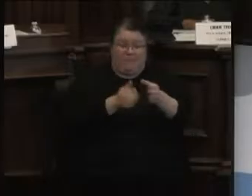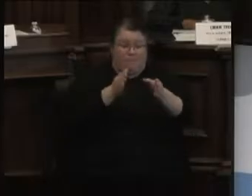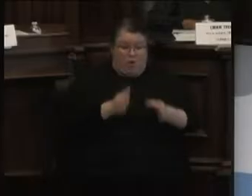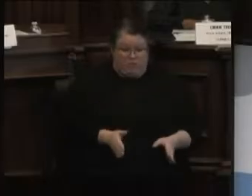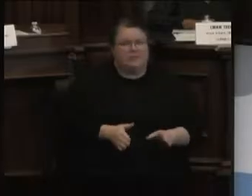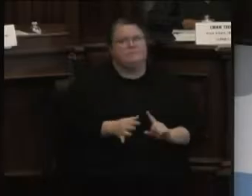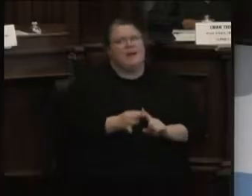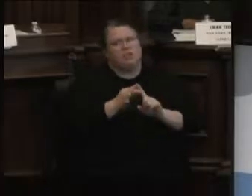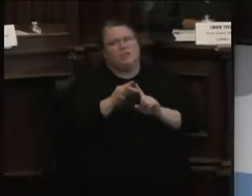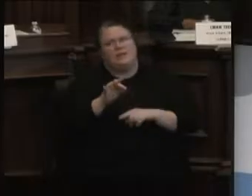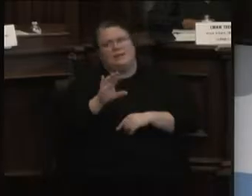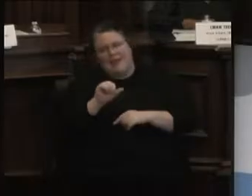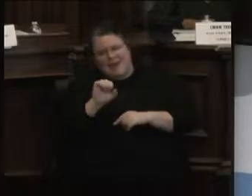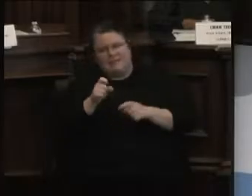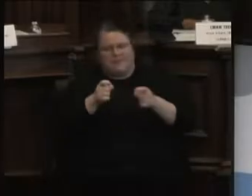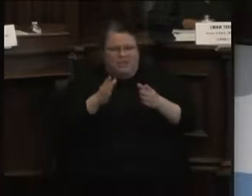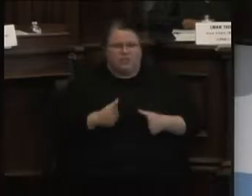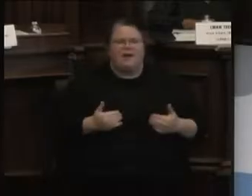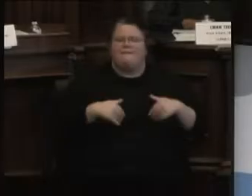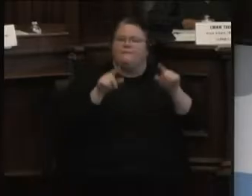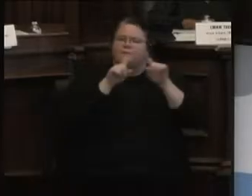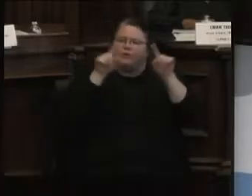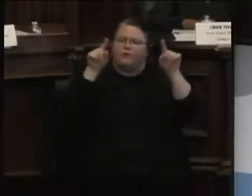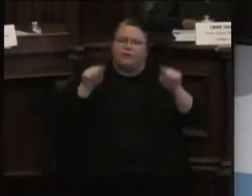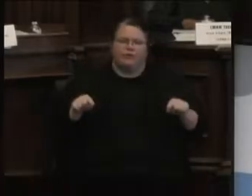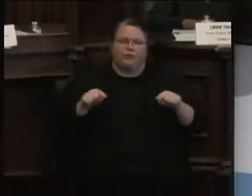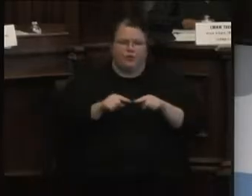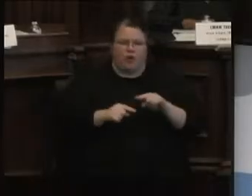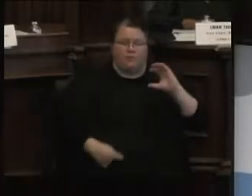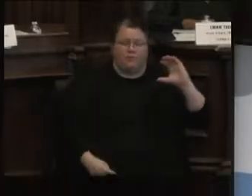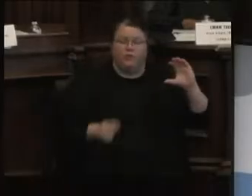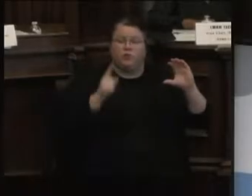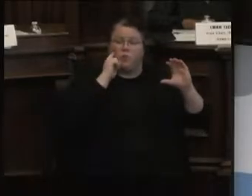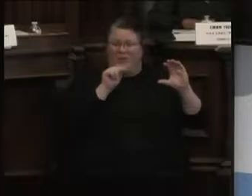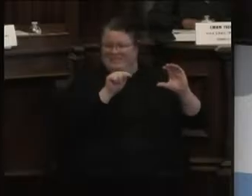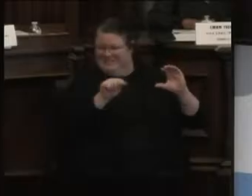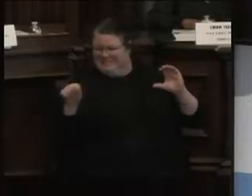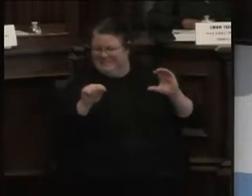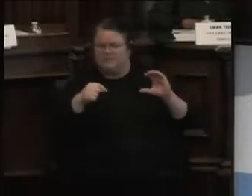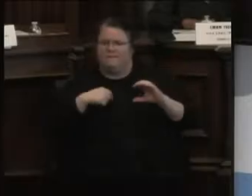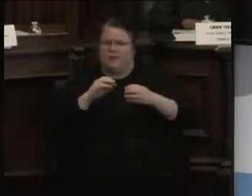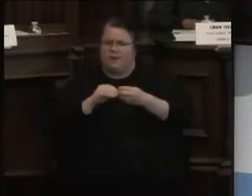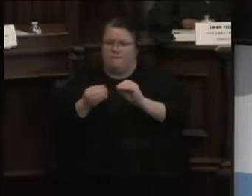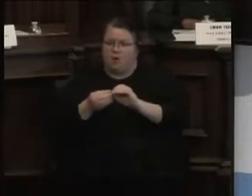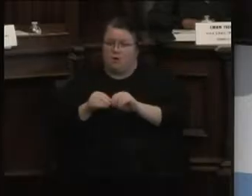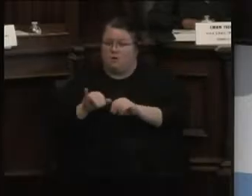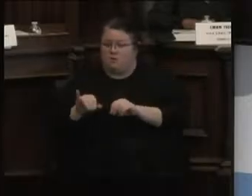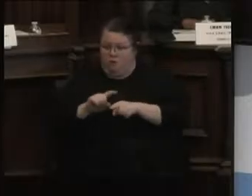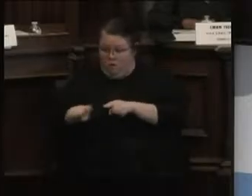we have language, line, phone ability. Every single person in the office, especially the case